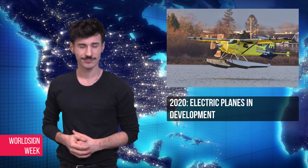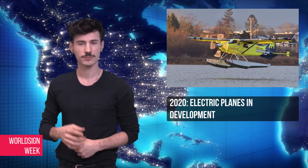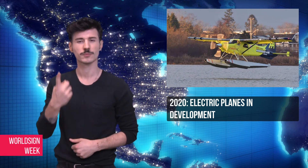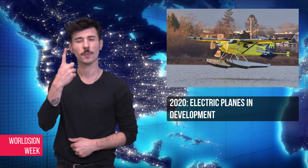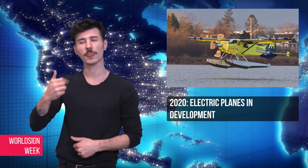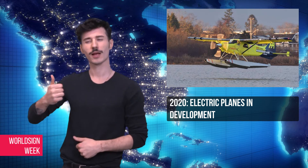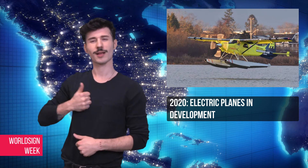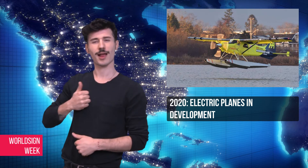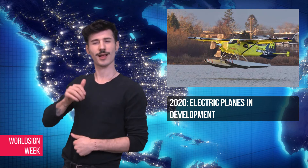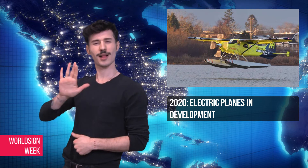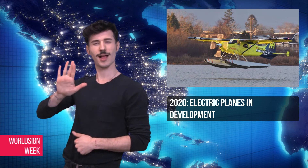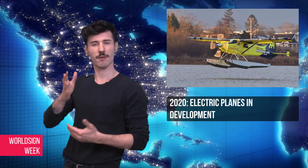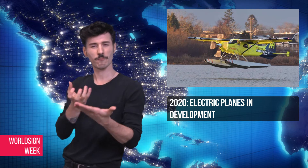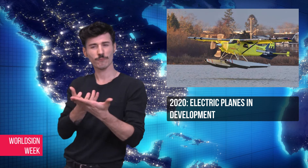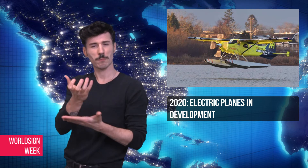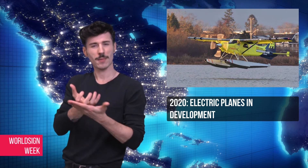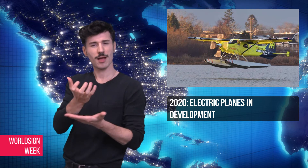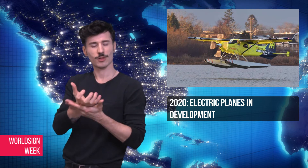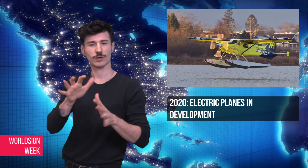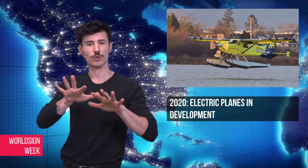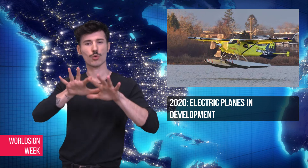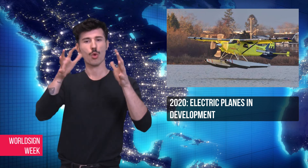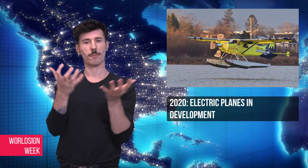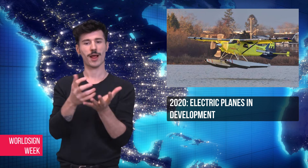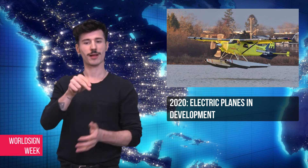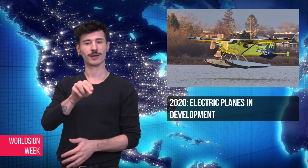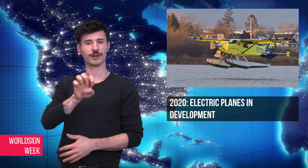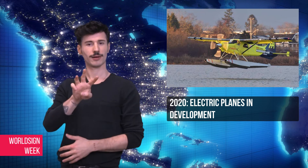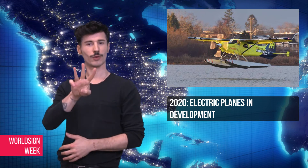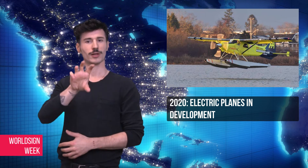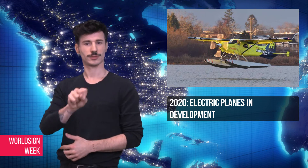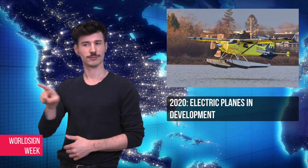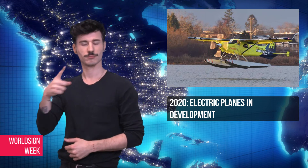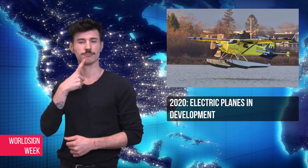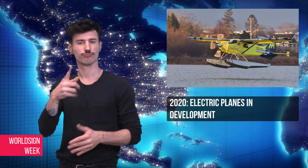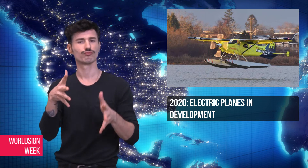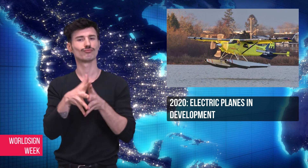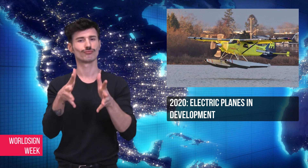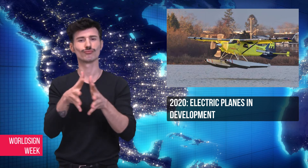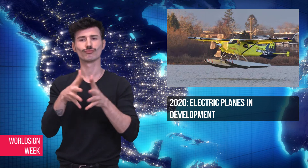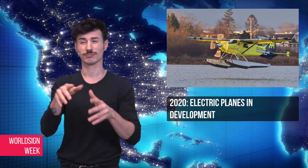Commercial aviation is responsible for about two